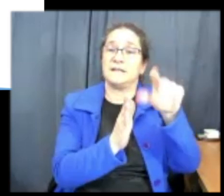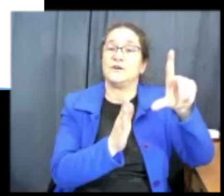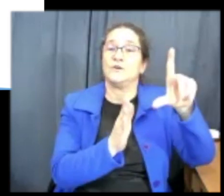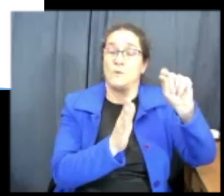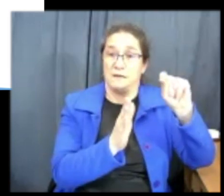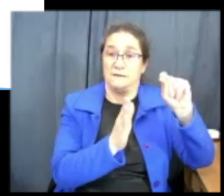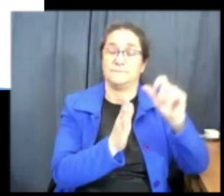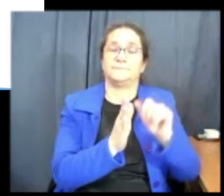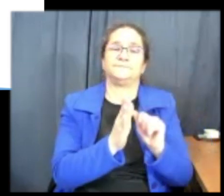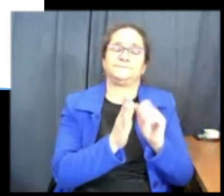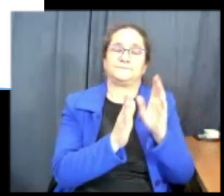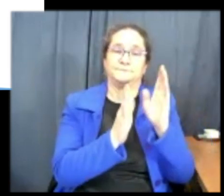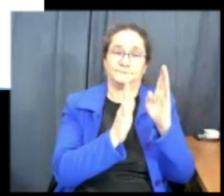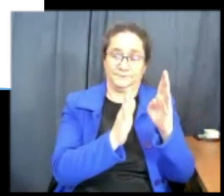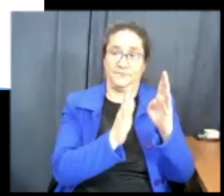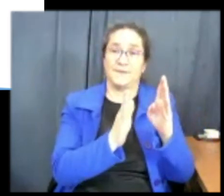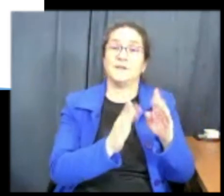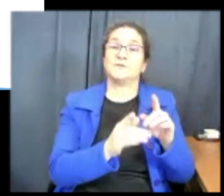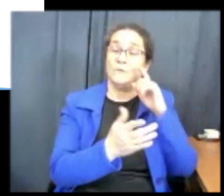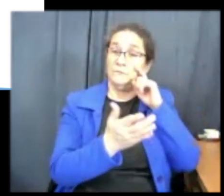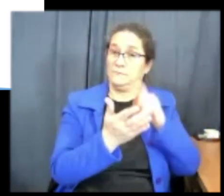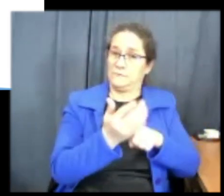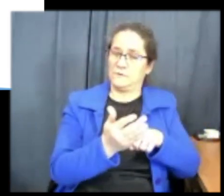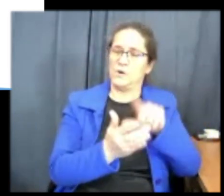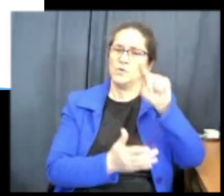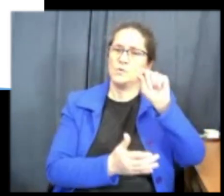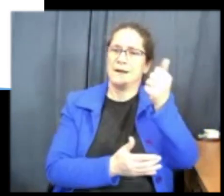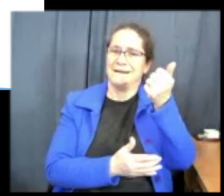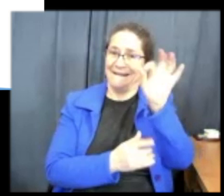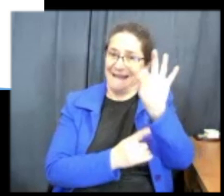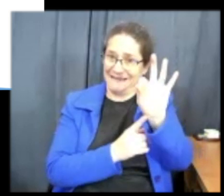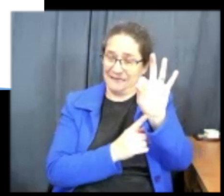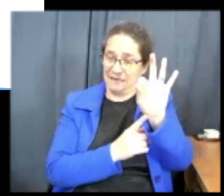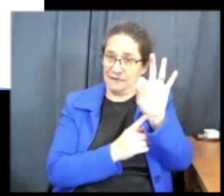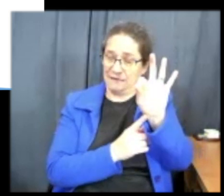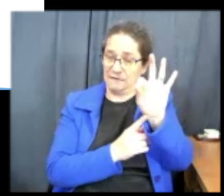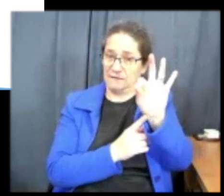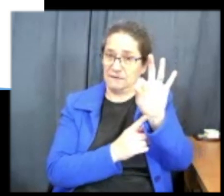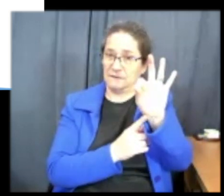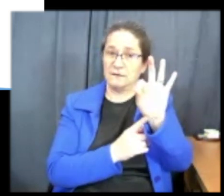So in 2019 if you're looking for your white student column,